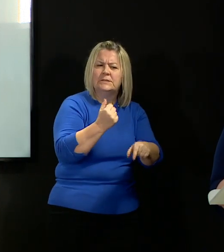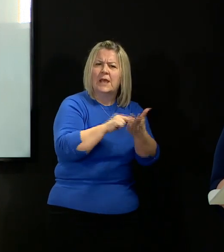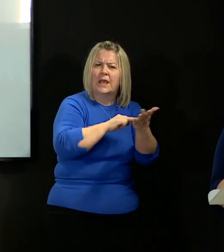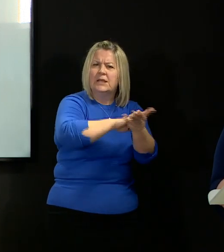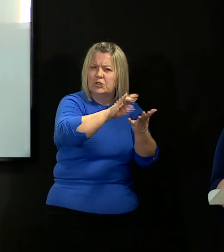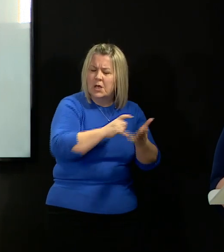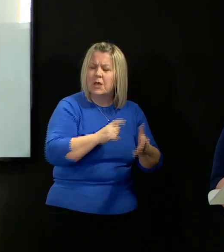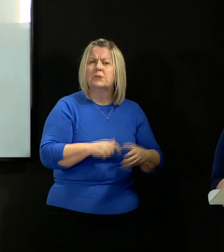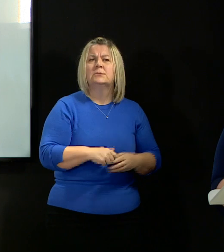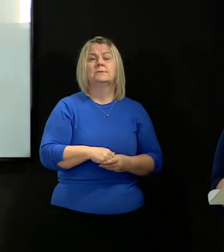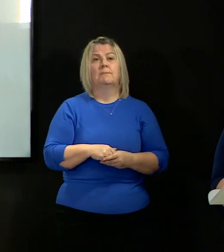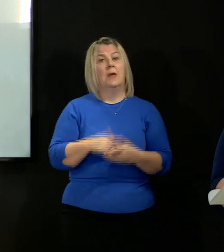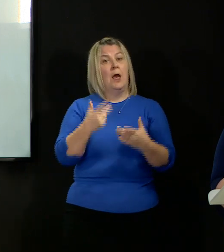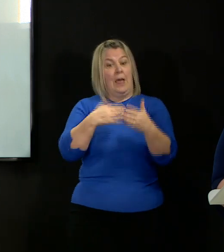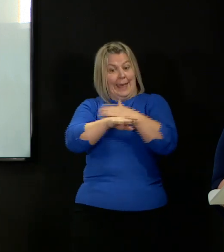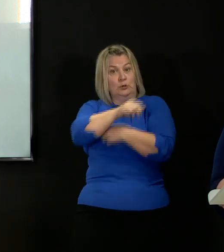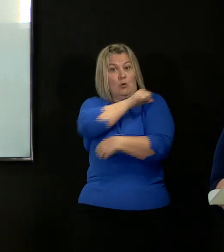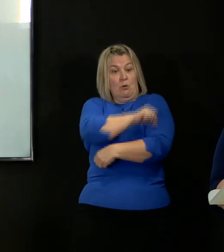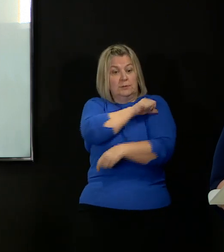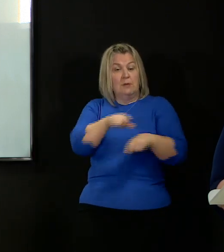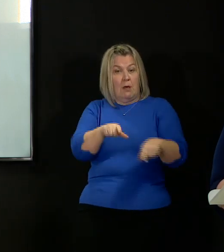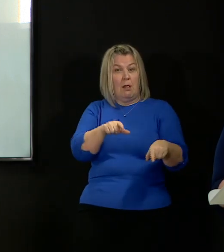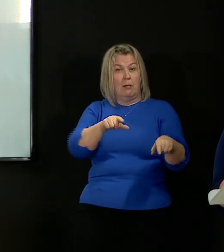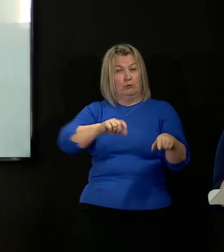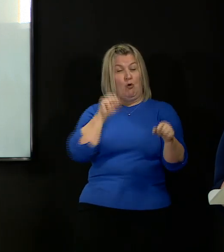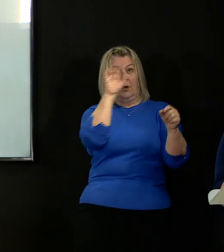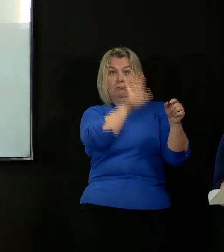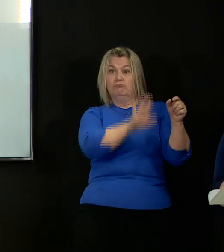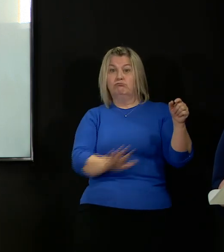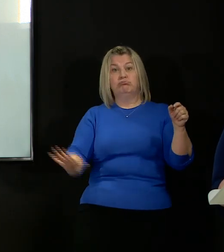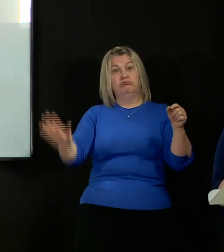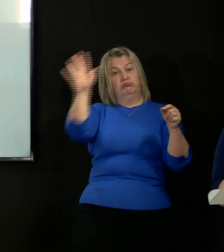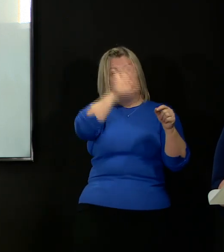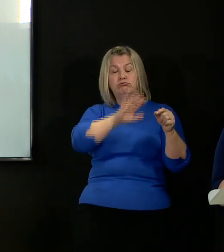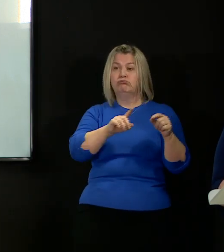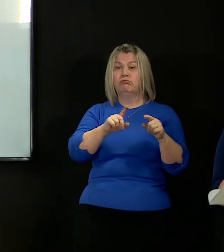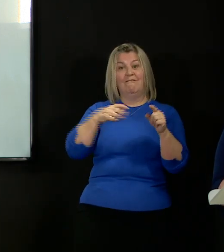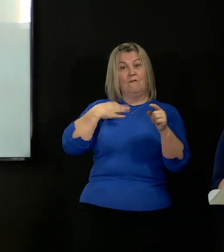volunteers who in who helping families to stay in touch I'm because they're in